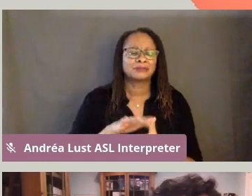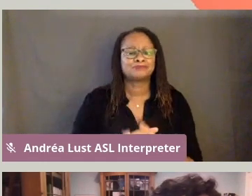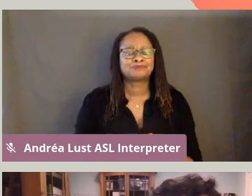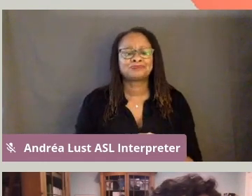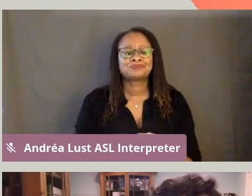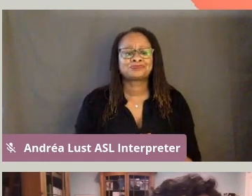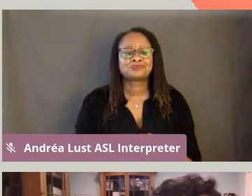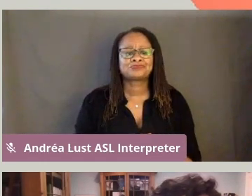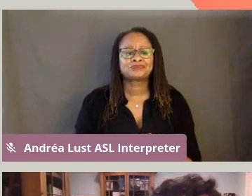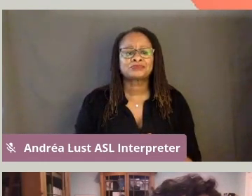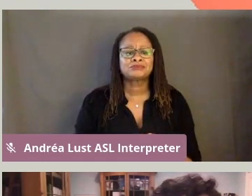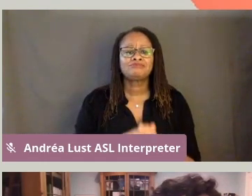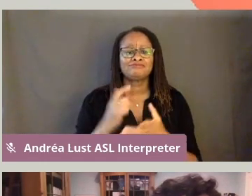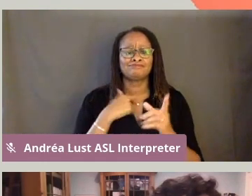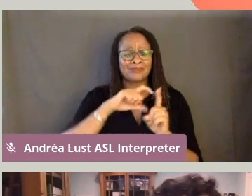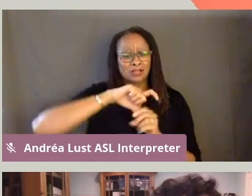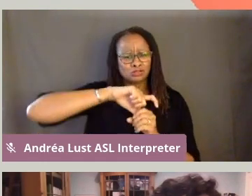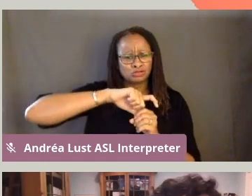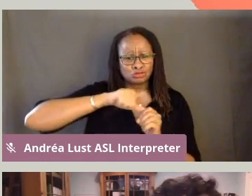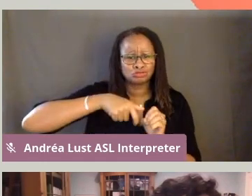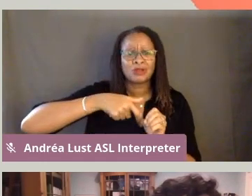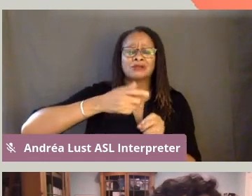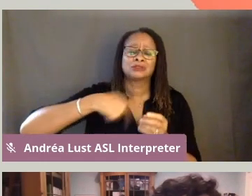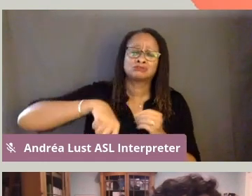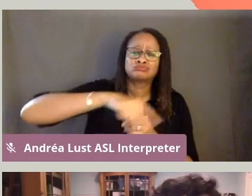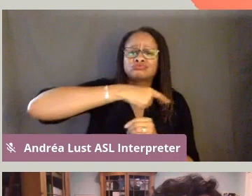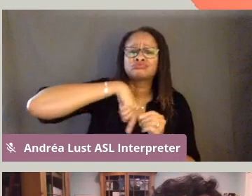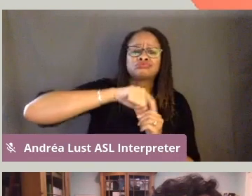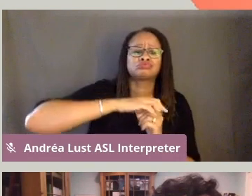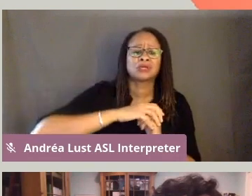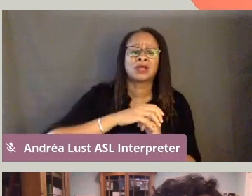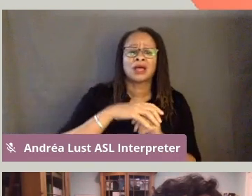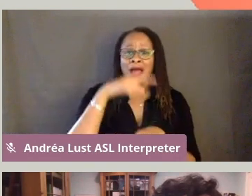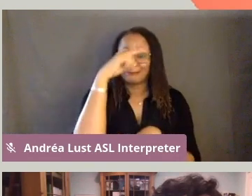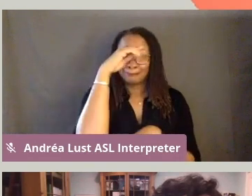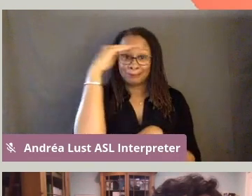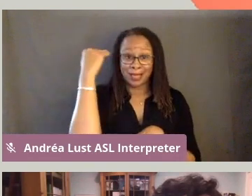I have been surrounded by black people my entire life.